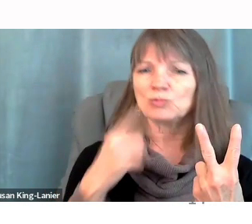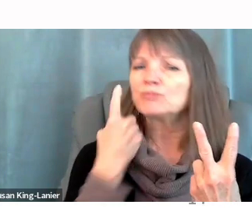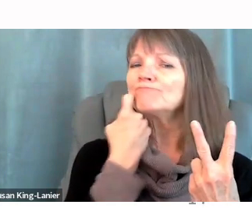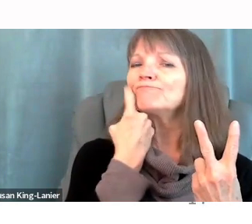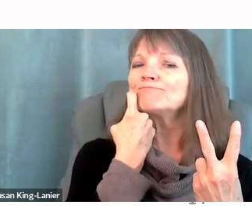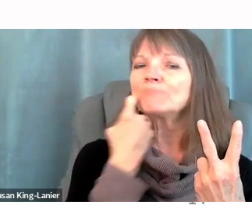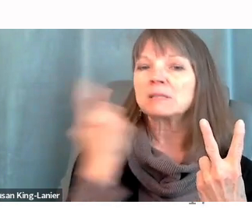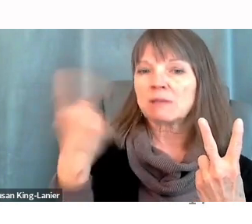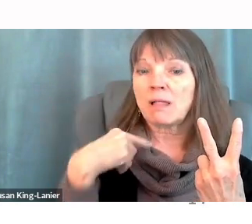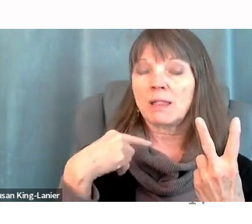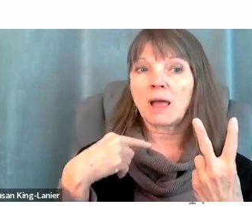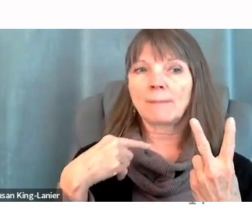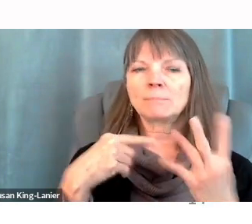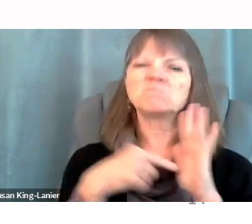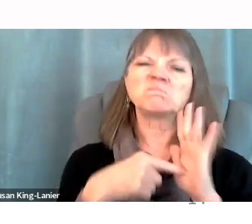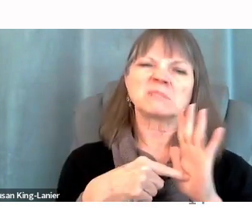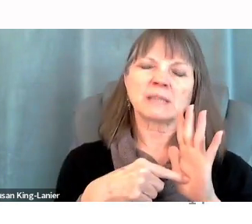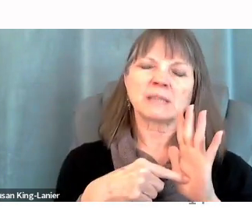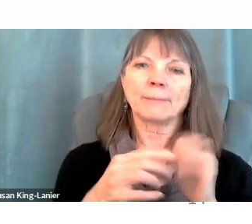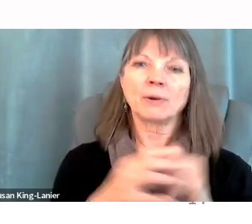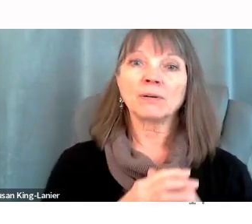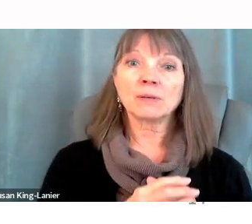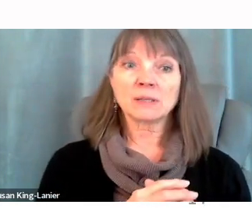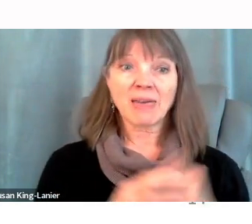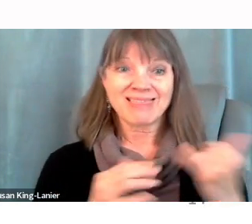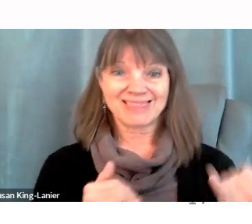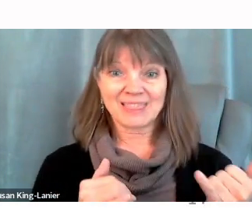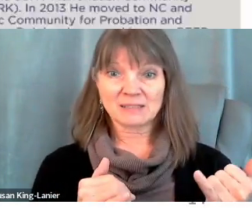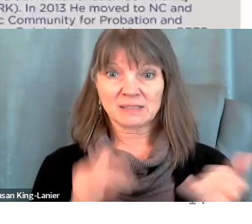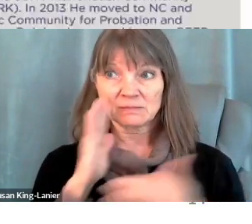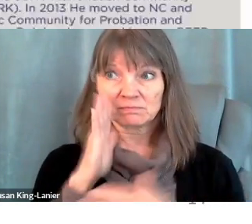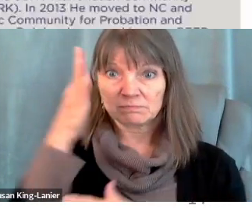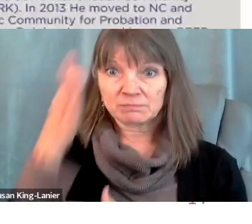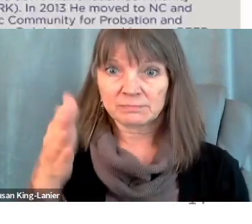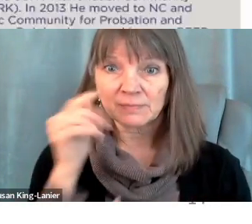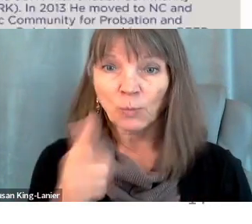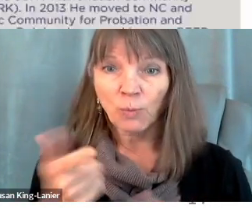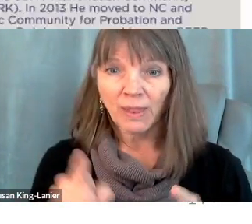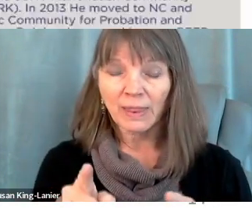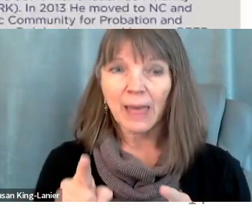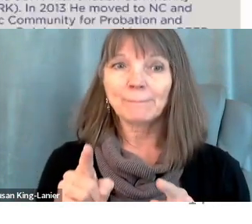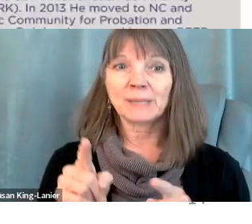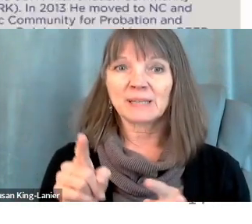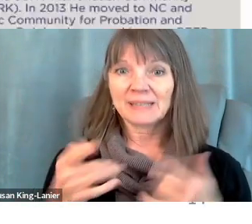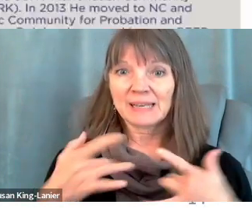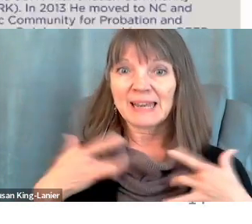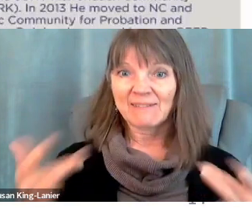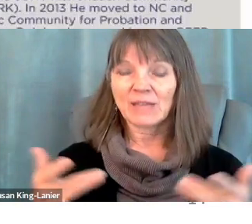This is our 2 past speakers, just to give you an example, and this is our upcoming speaker event.